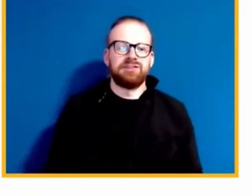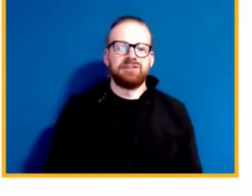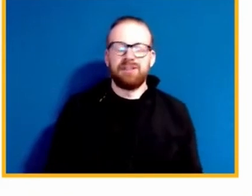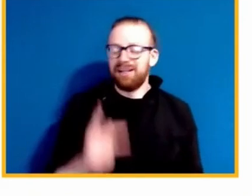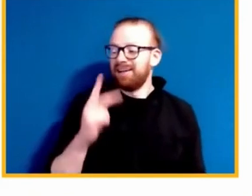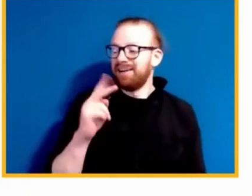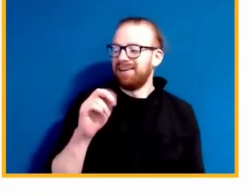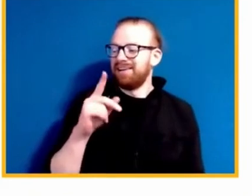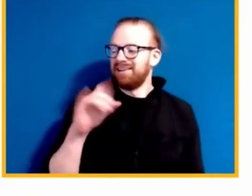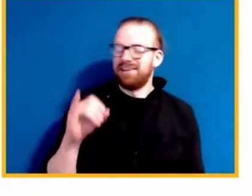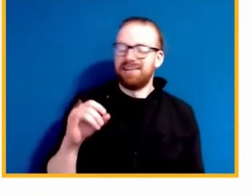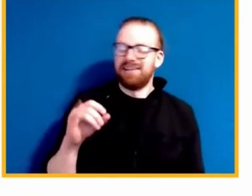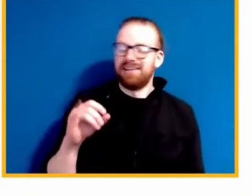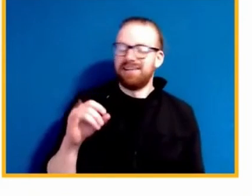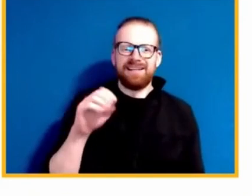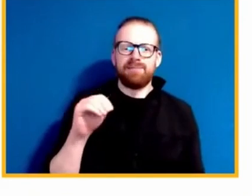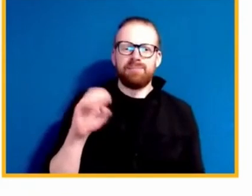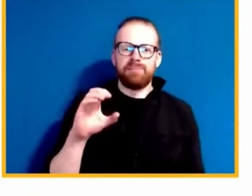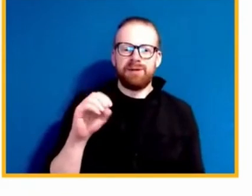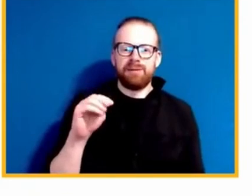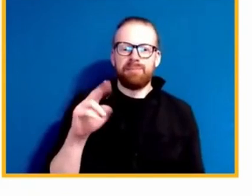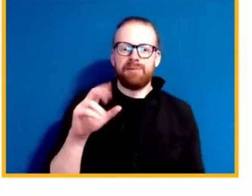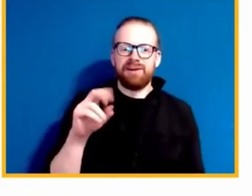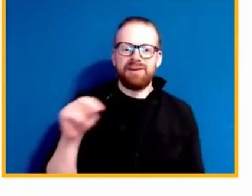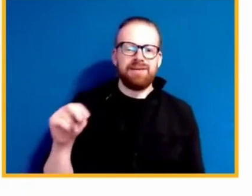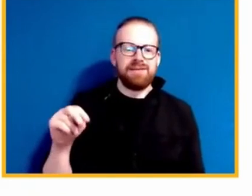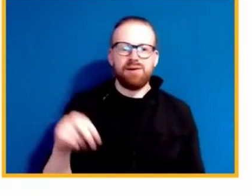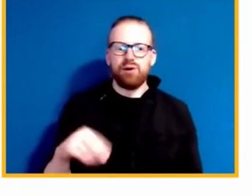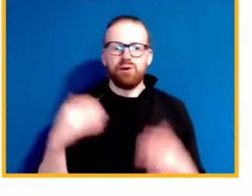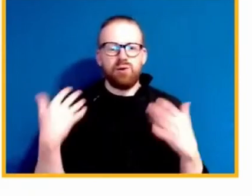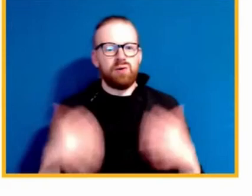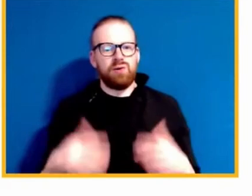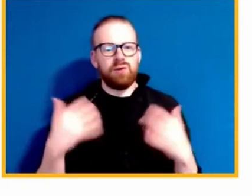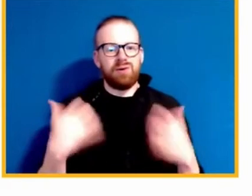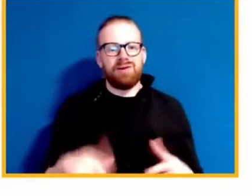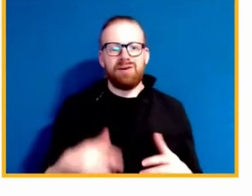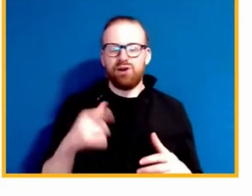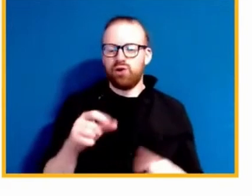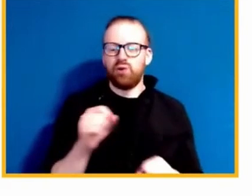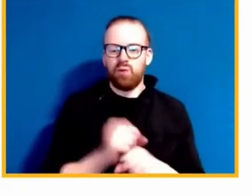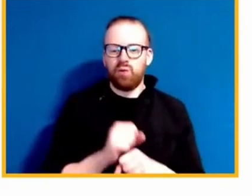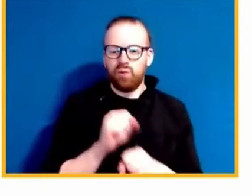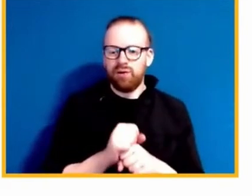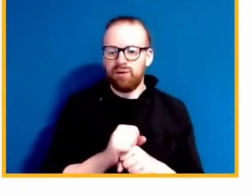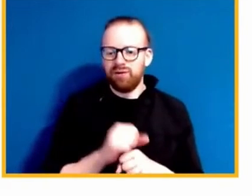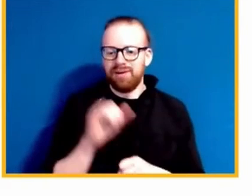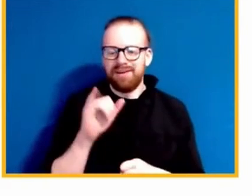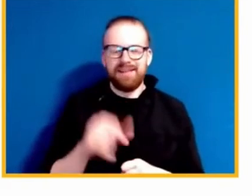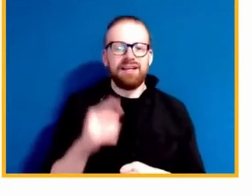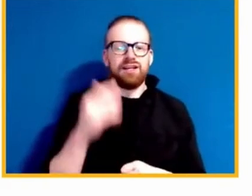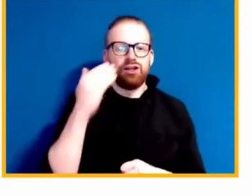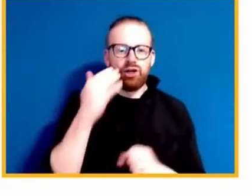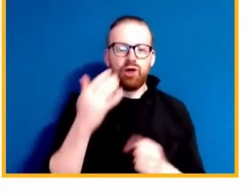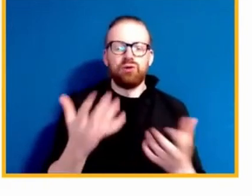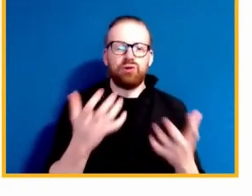[Kendi] Oh yeah, I mean McMuffin, you just came out there, you were working that, you got that, you knew what you wanted to do.